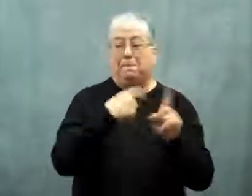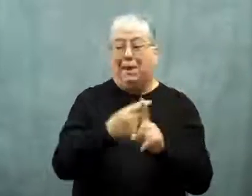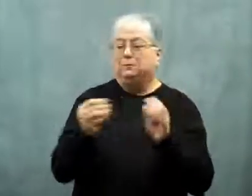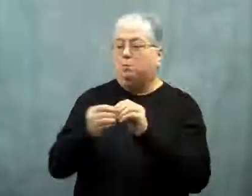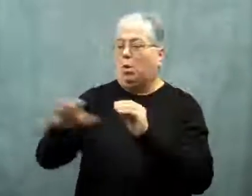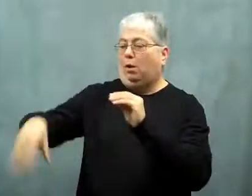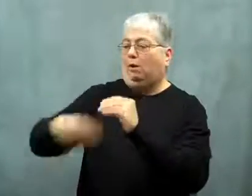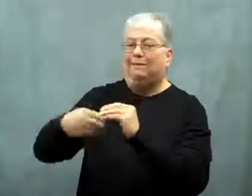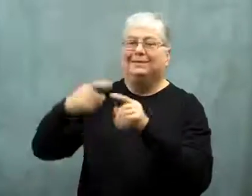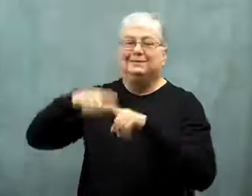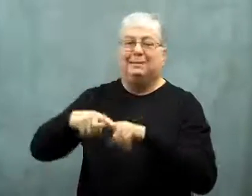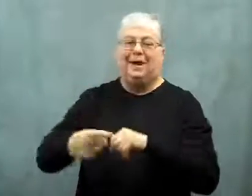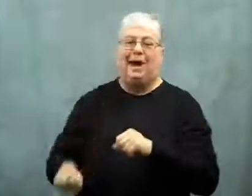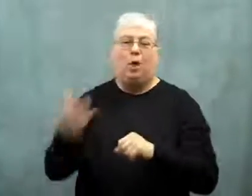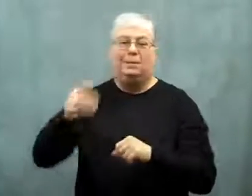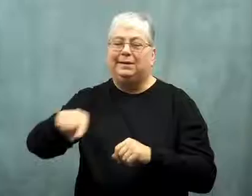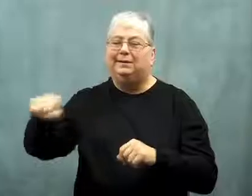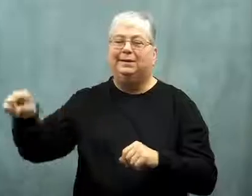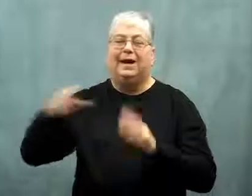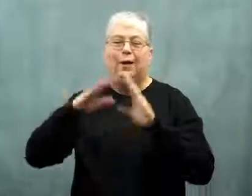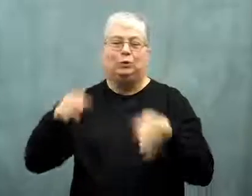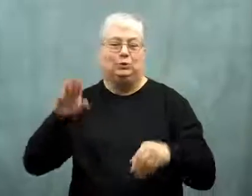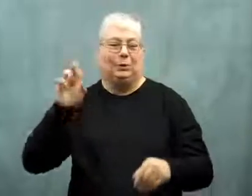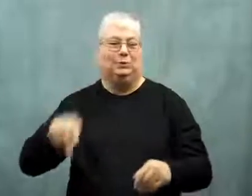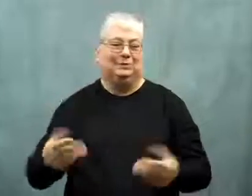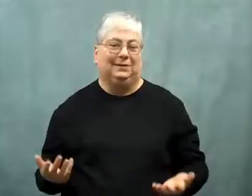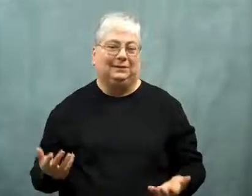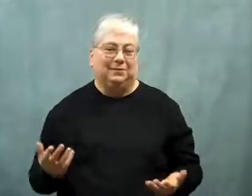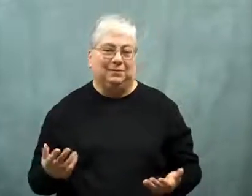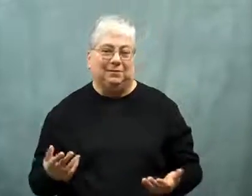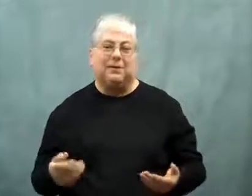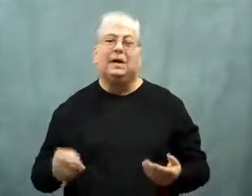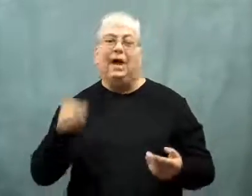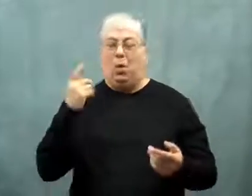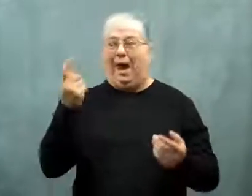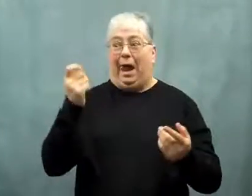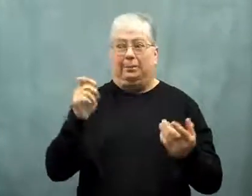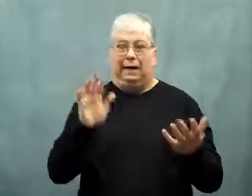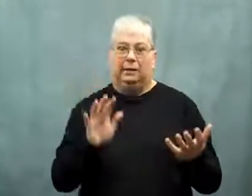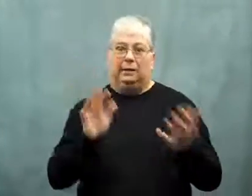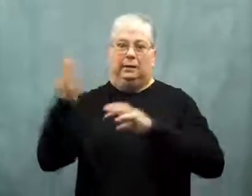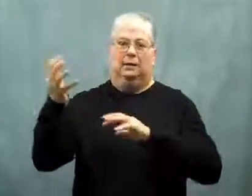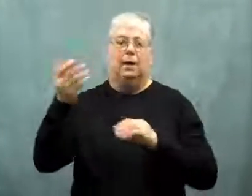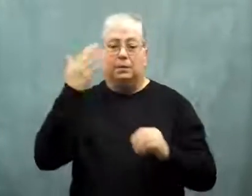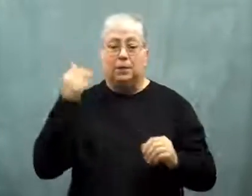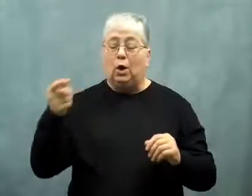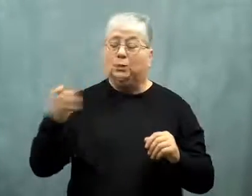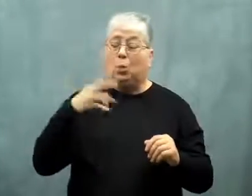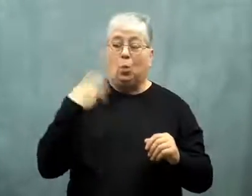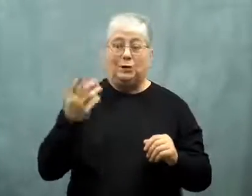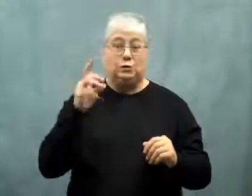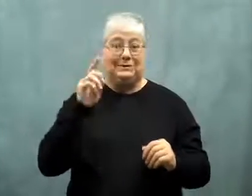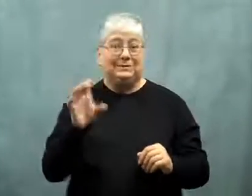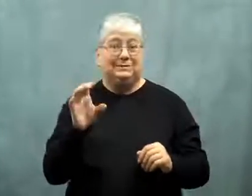then an additonal number of electors depending on how many representatives.